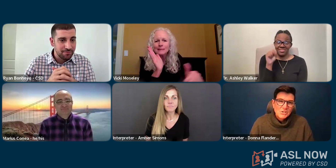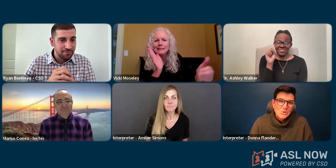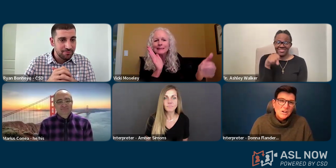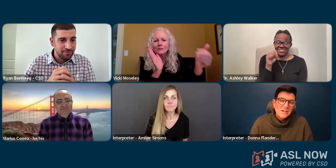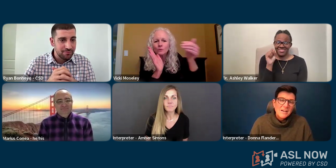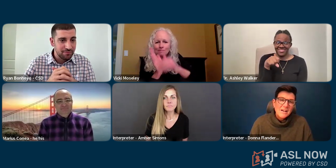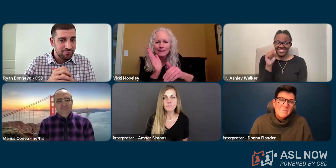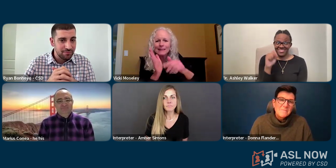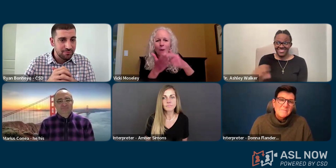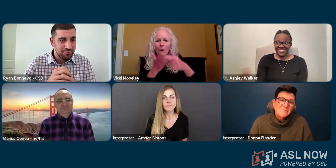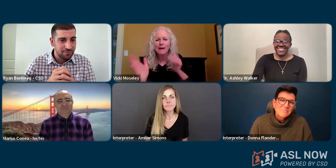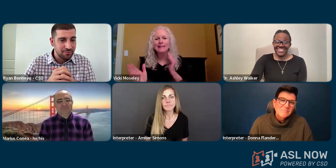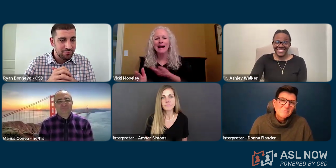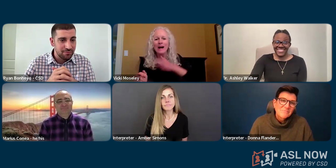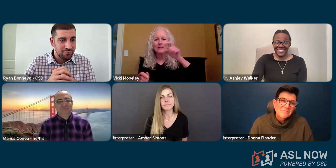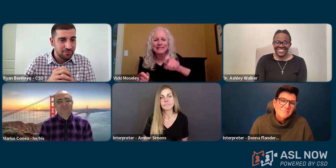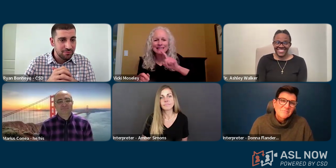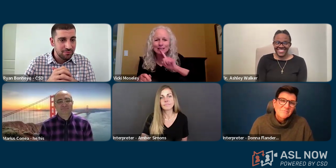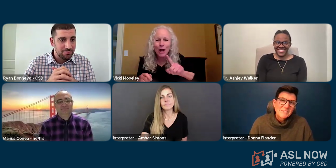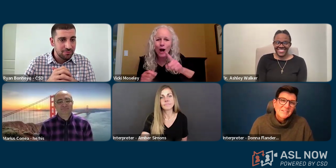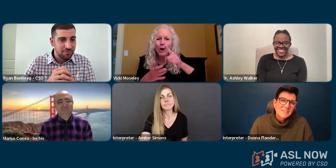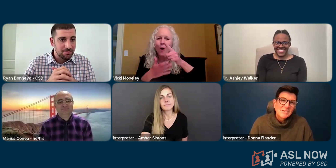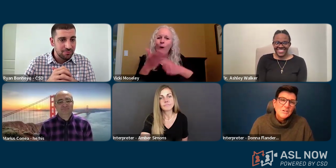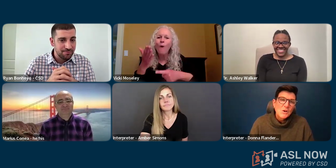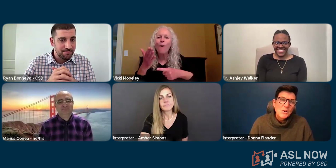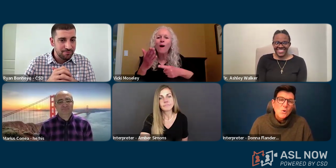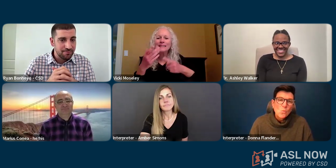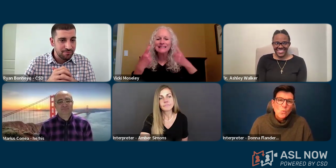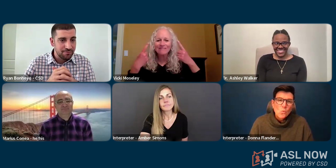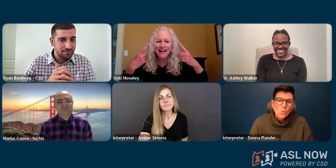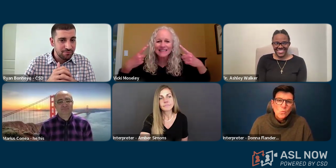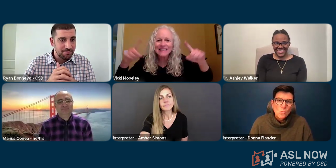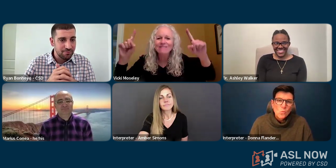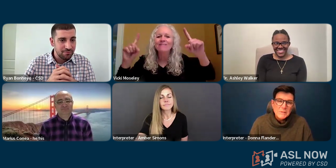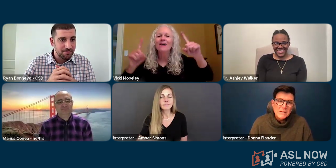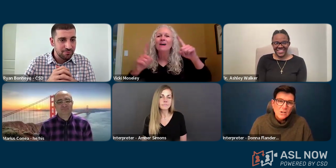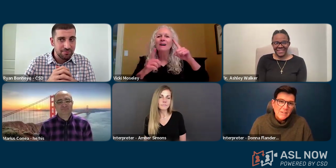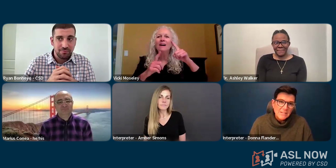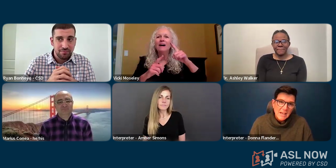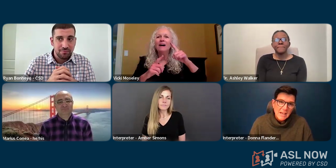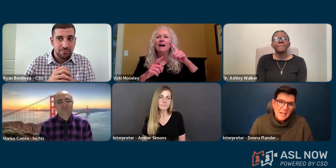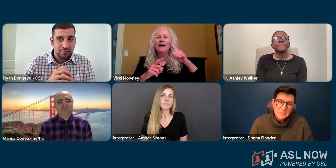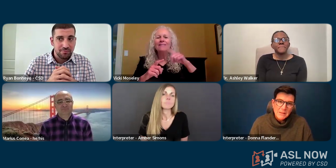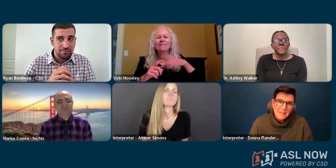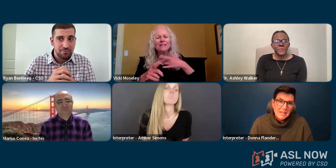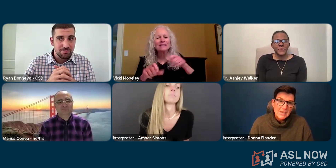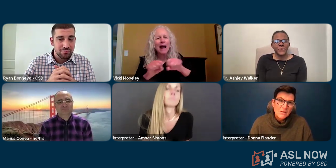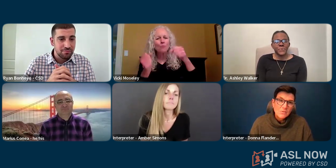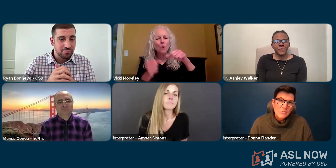Sure, You know, we spend our lifetimes explaining